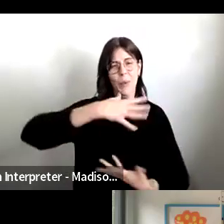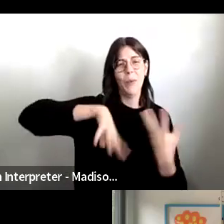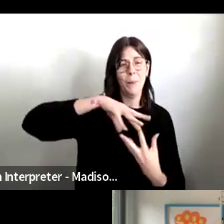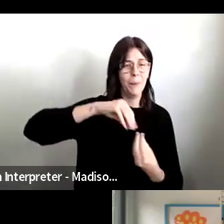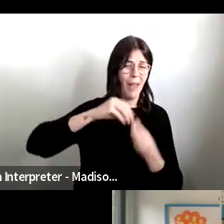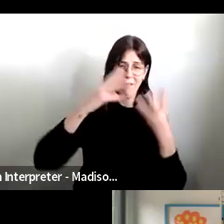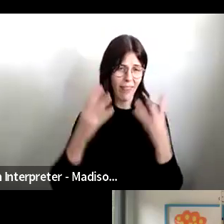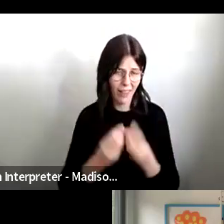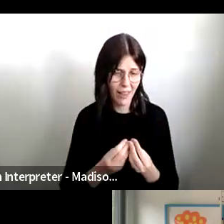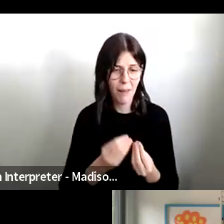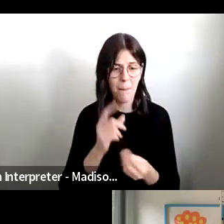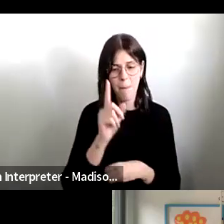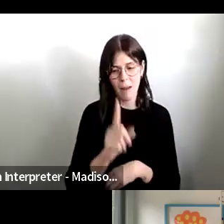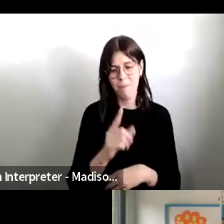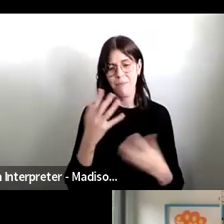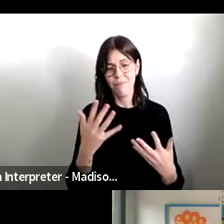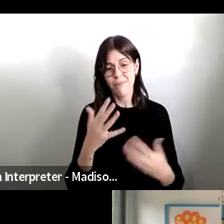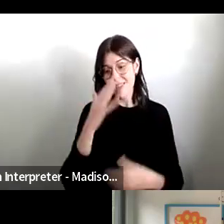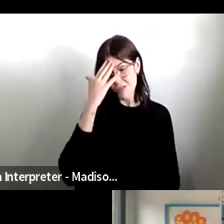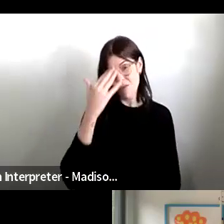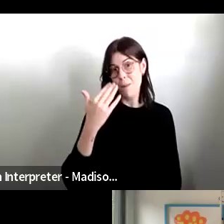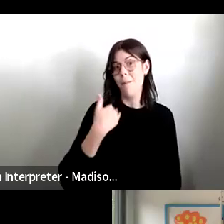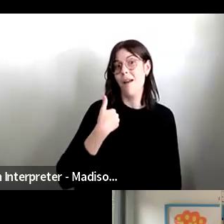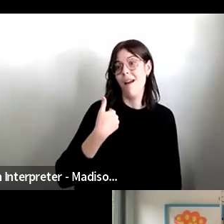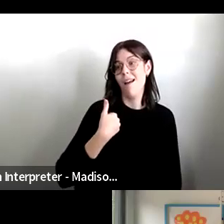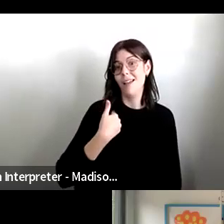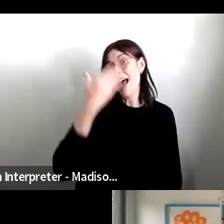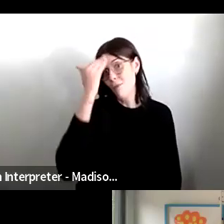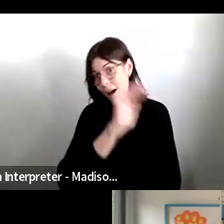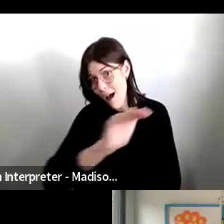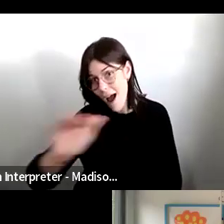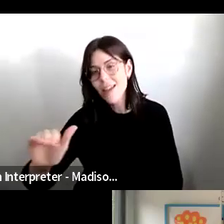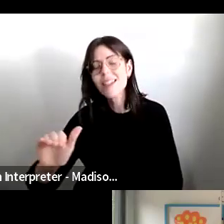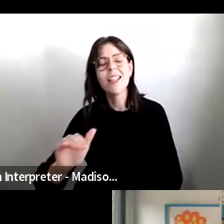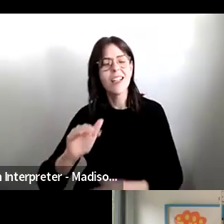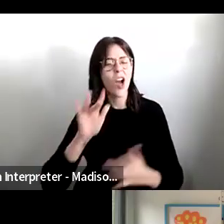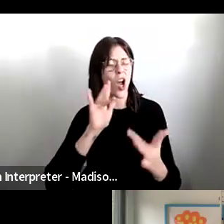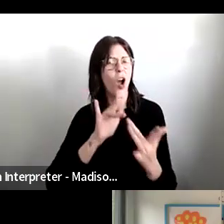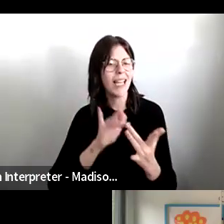But I think it's just a reminder, really, just to reach out to the assessment team and let them know